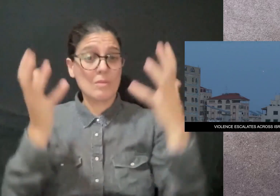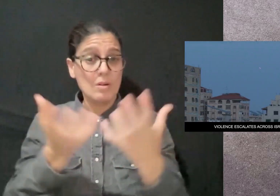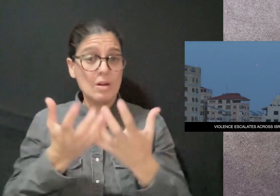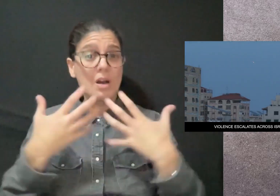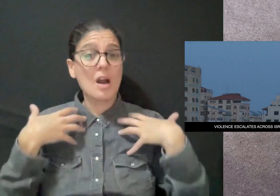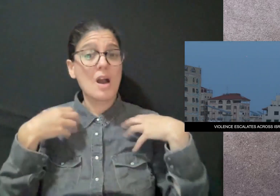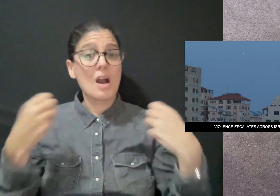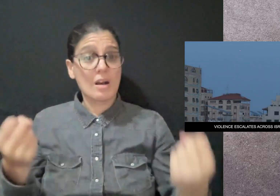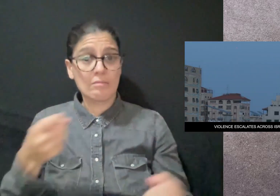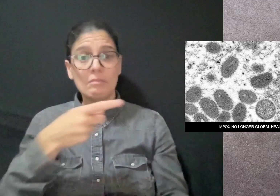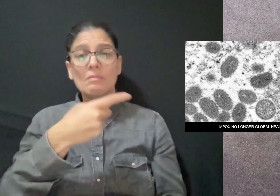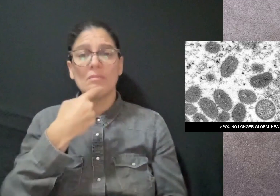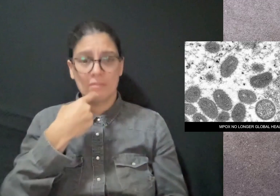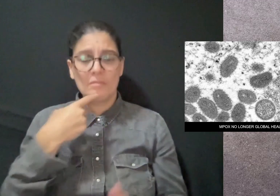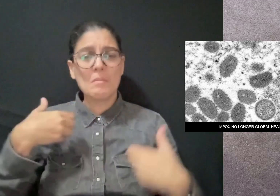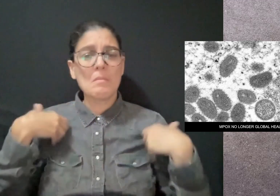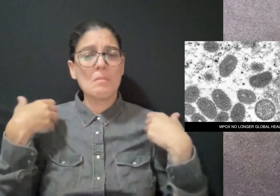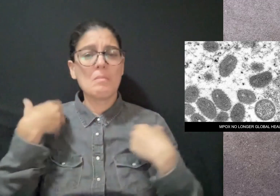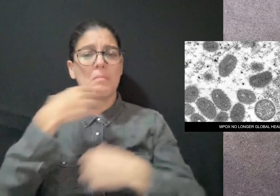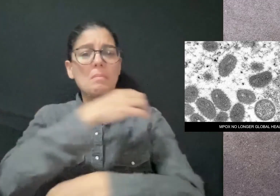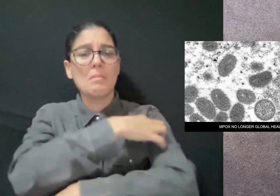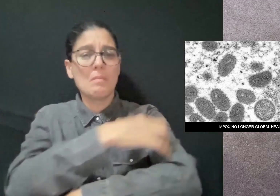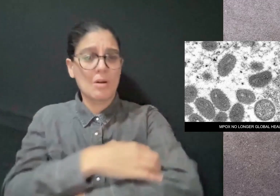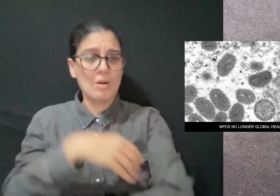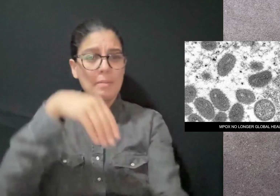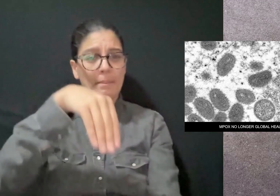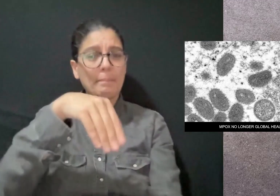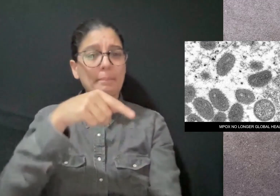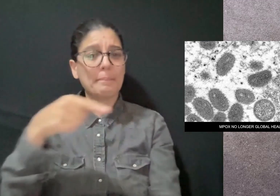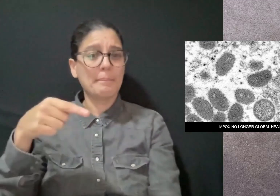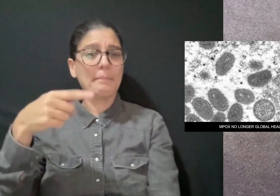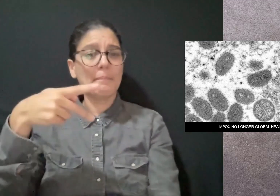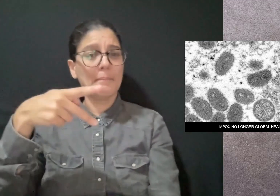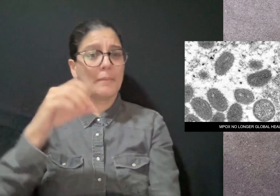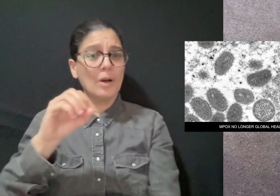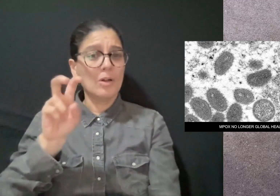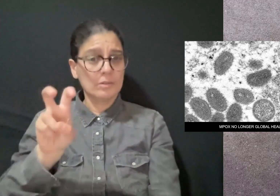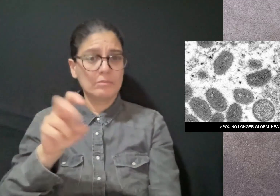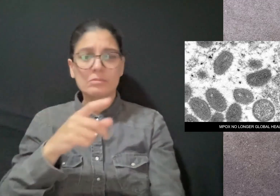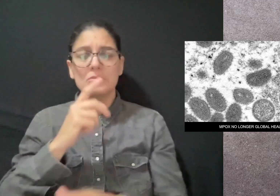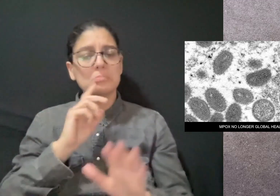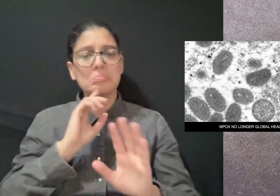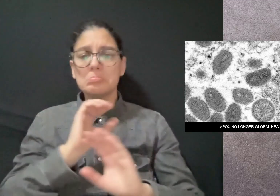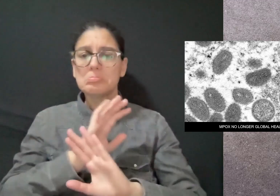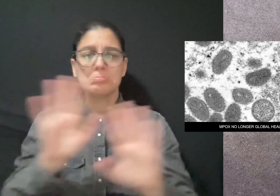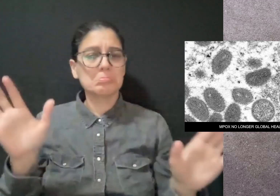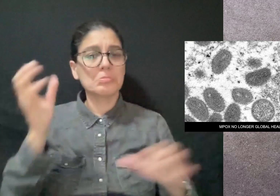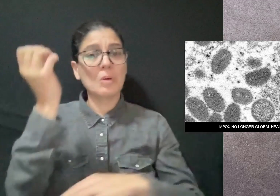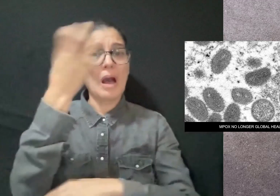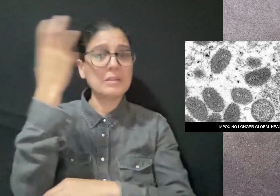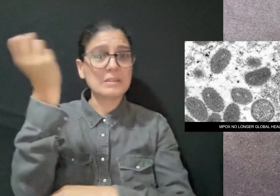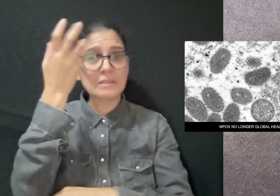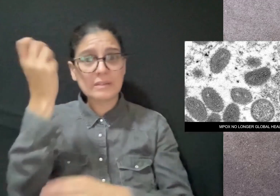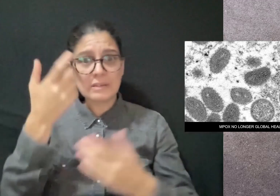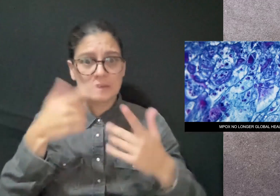the World Health Organization says M-Pox is no longer a public health emergency of international